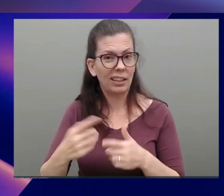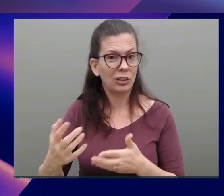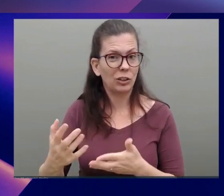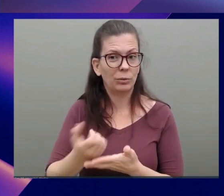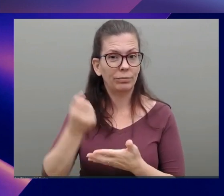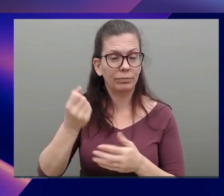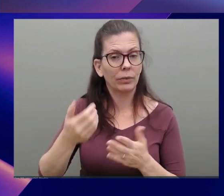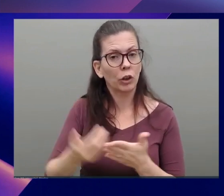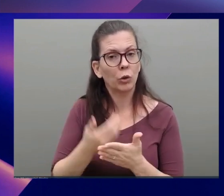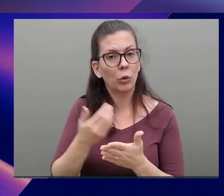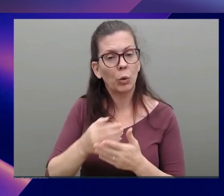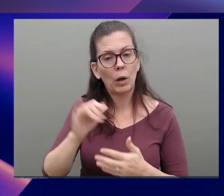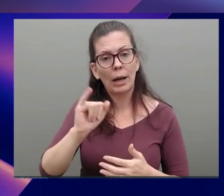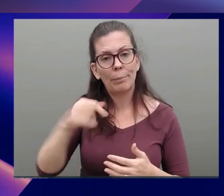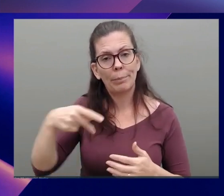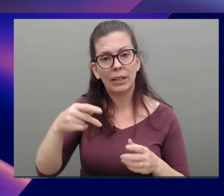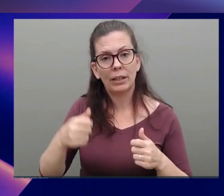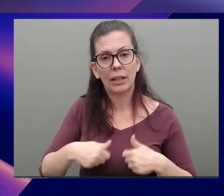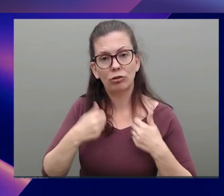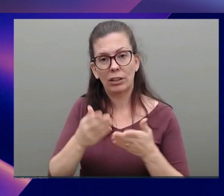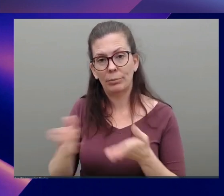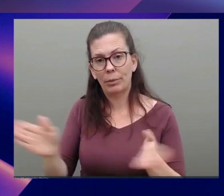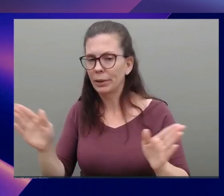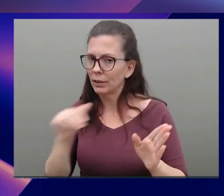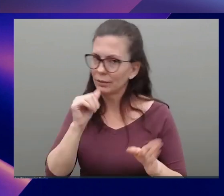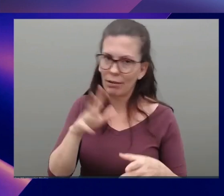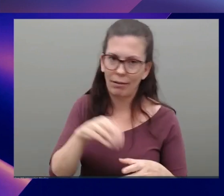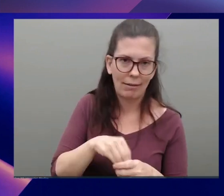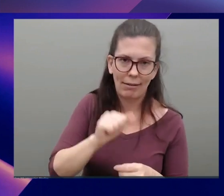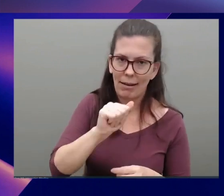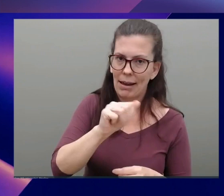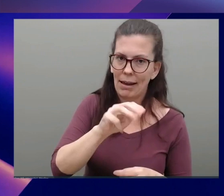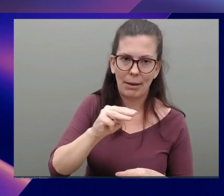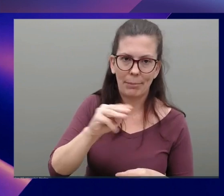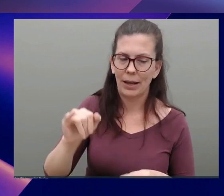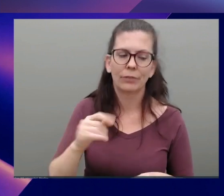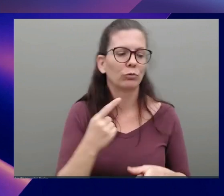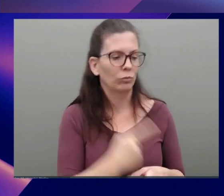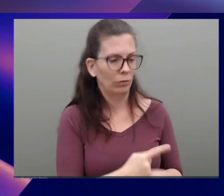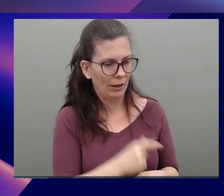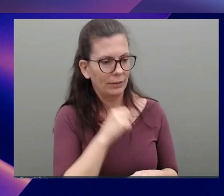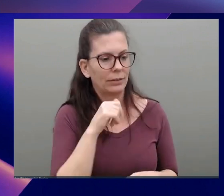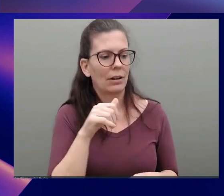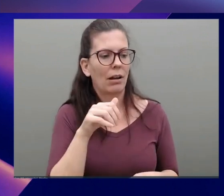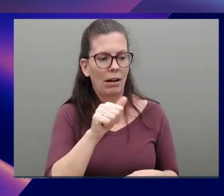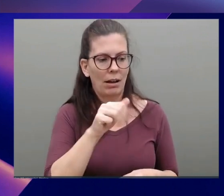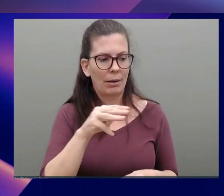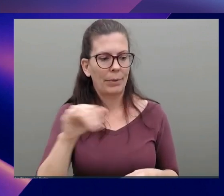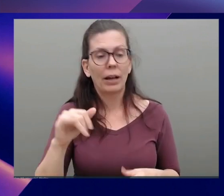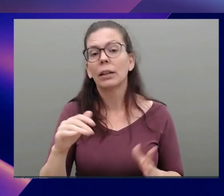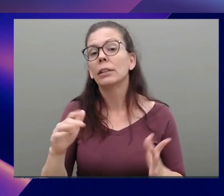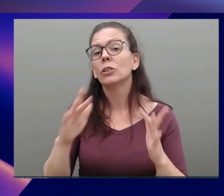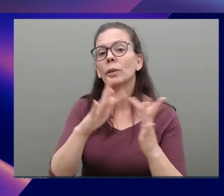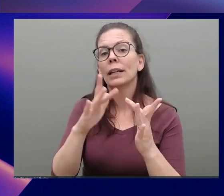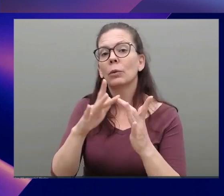and that's not part of the AMI. It's not part of the AMI, yeah. So, networking is different from the running software.